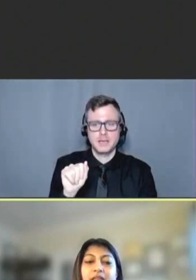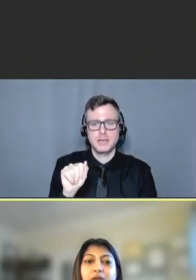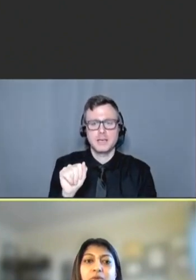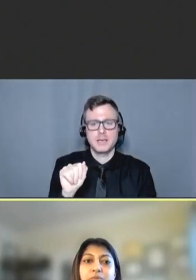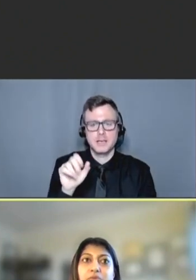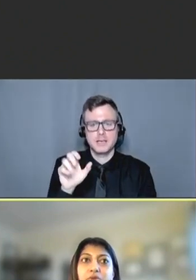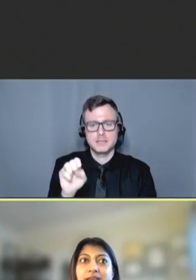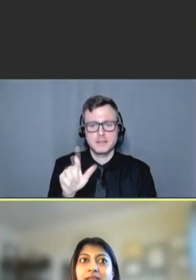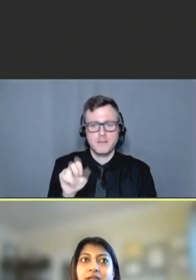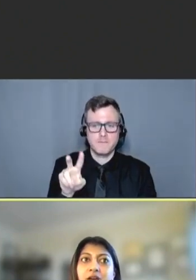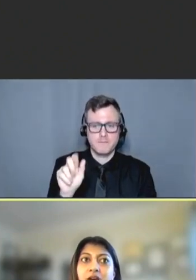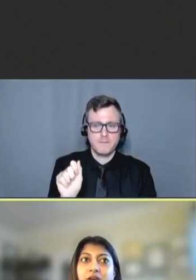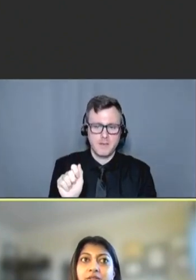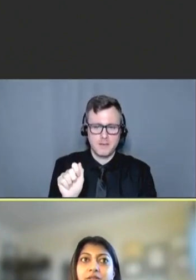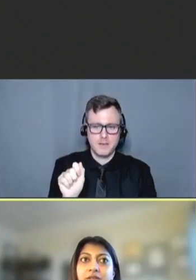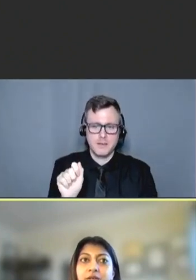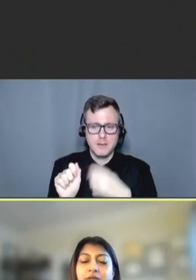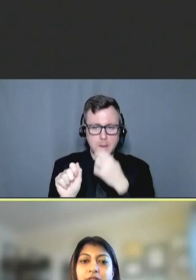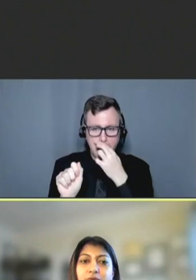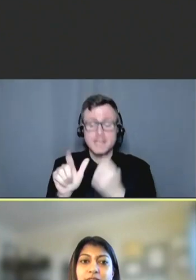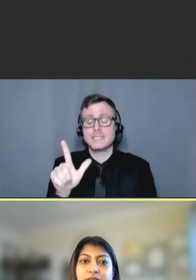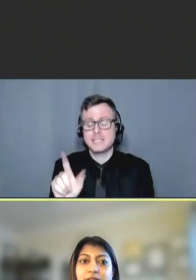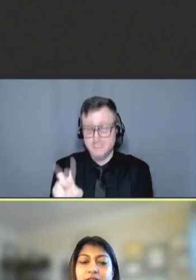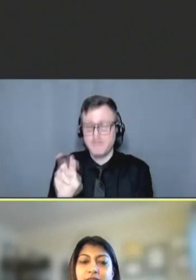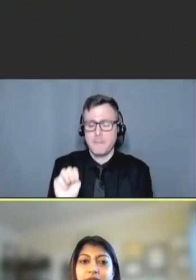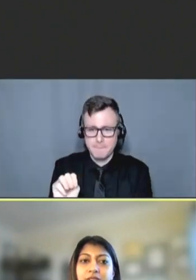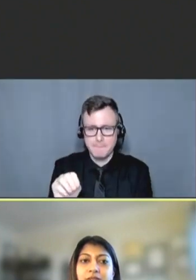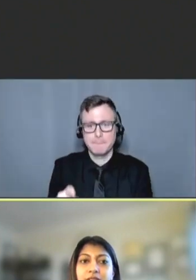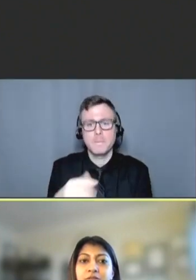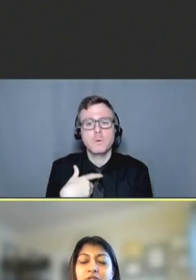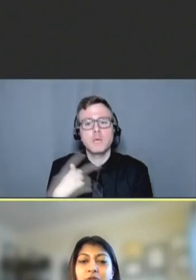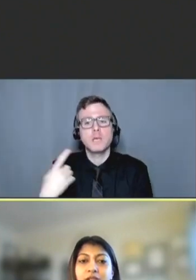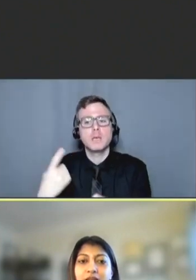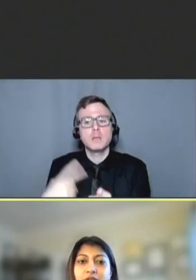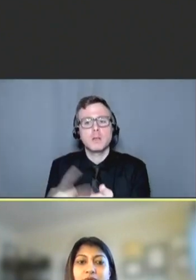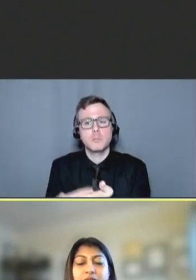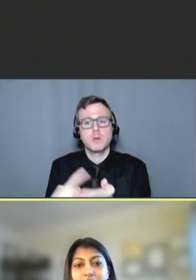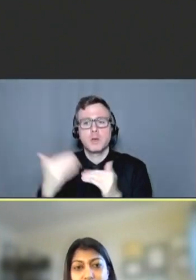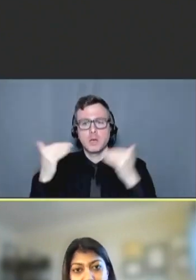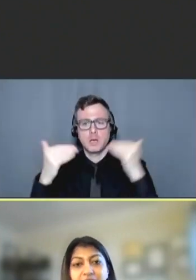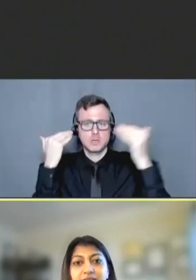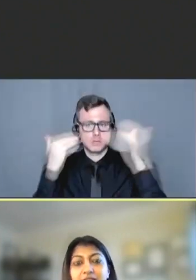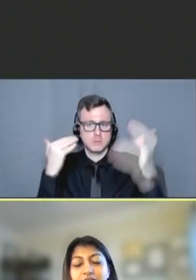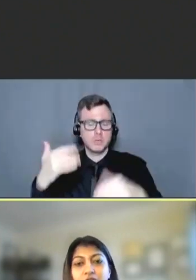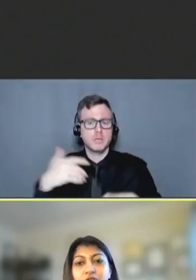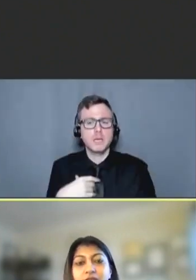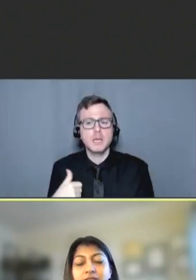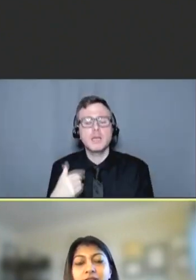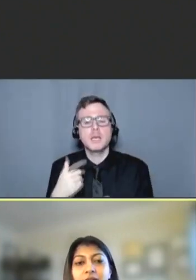Today we'll be presenting on the results of adult and maternal annual vaccination trends